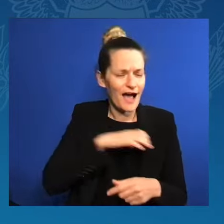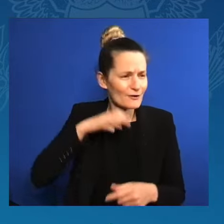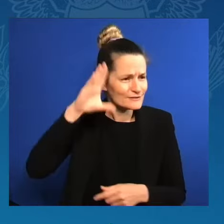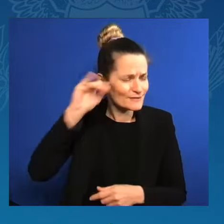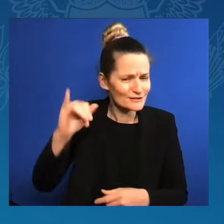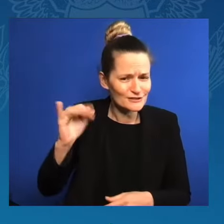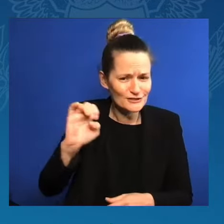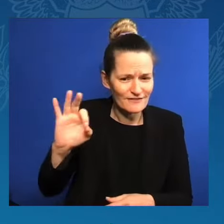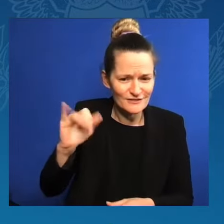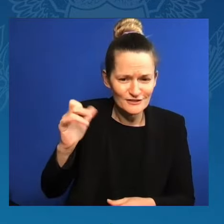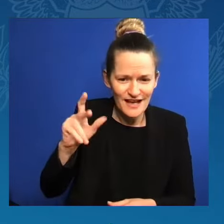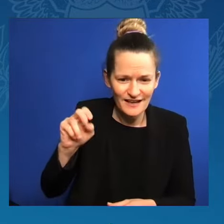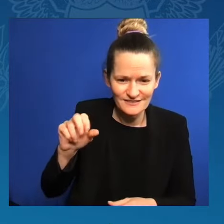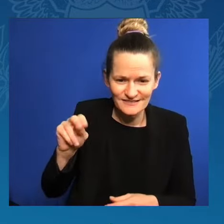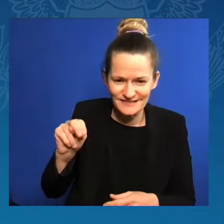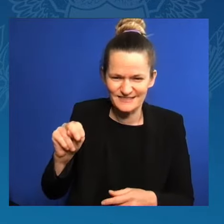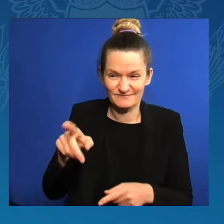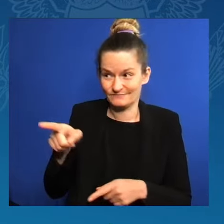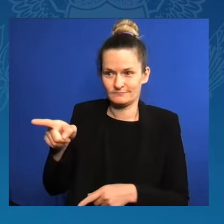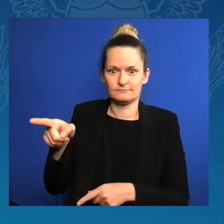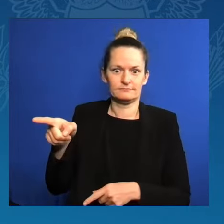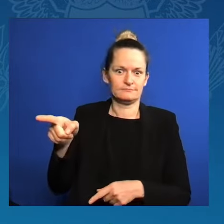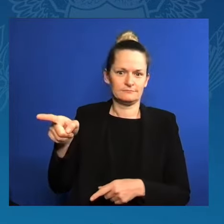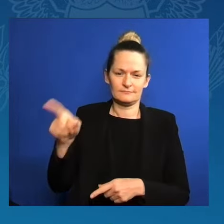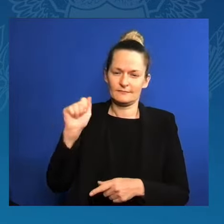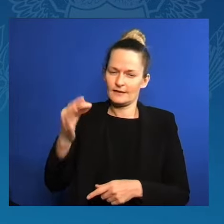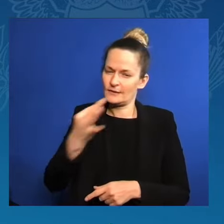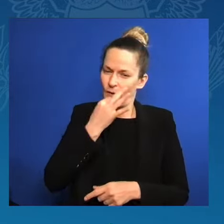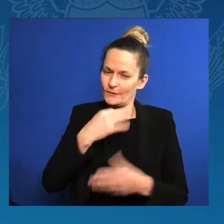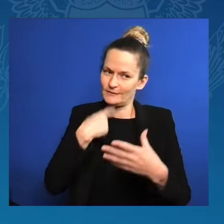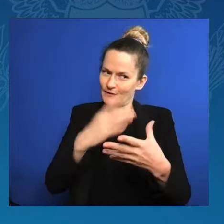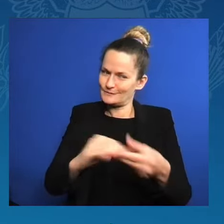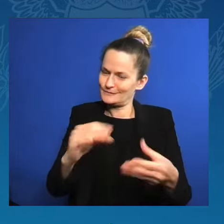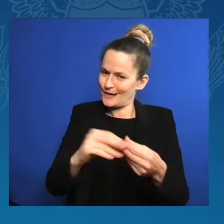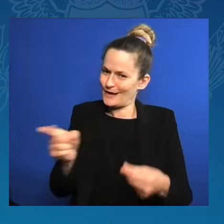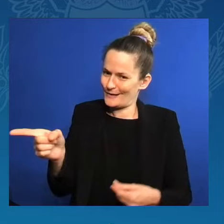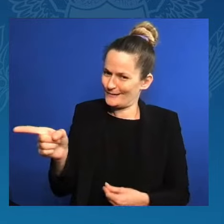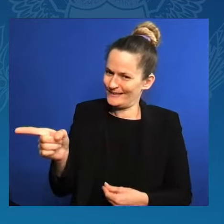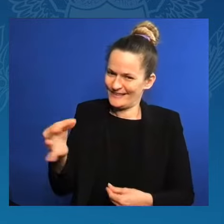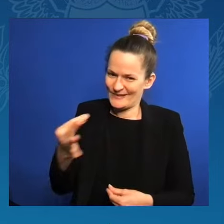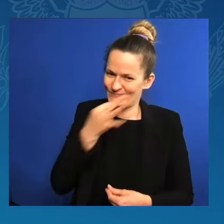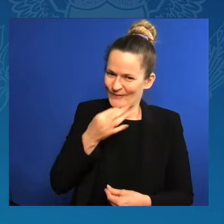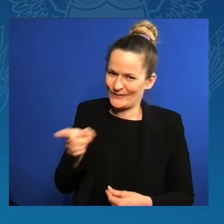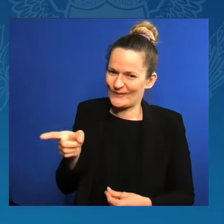; North Carolina Attorney General Josh Stein --